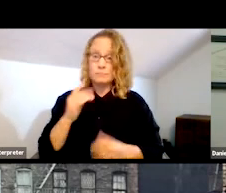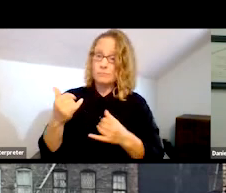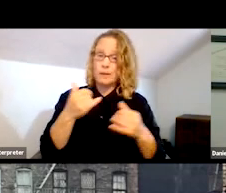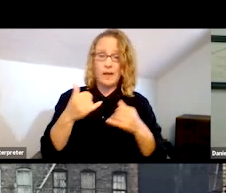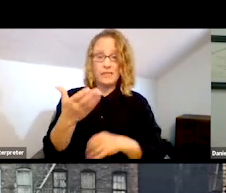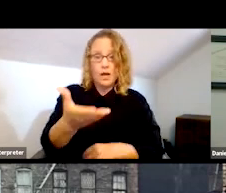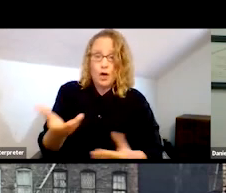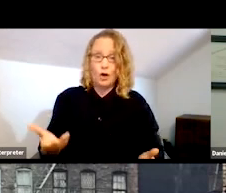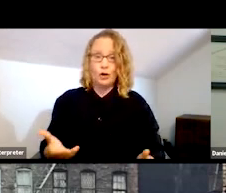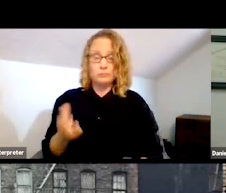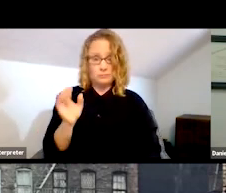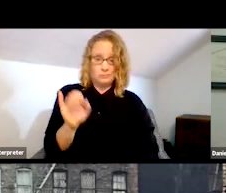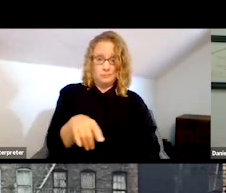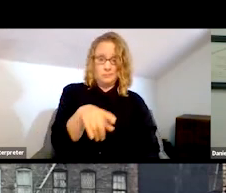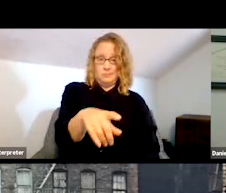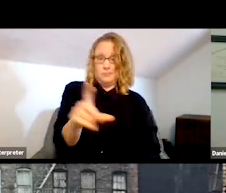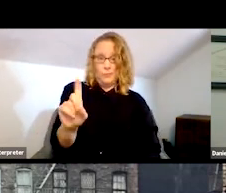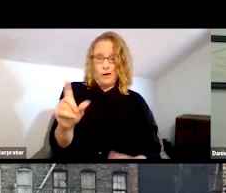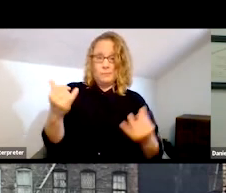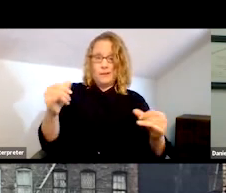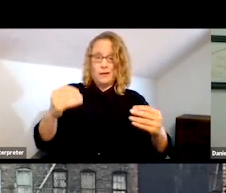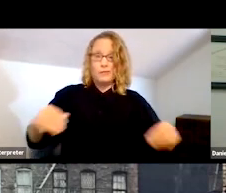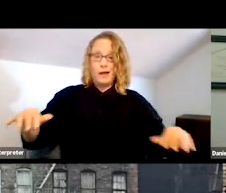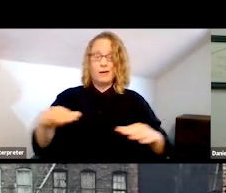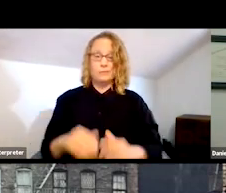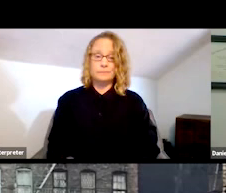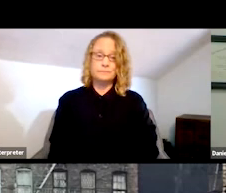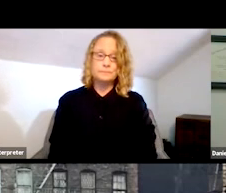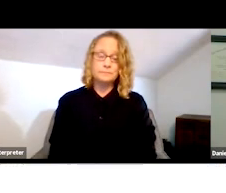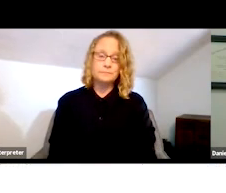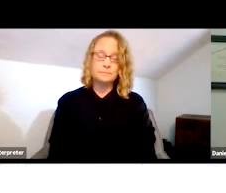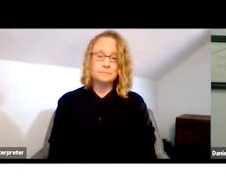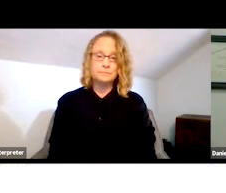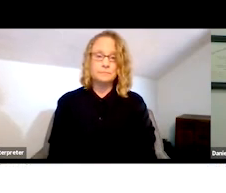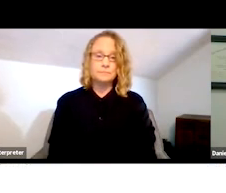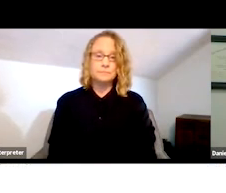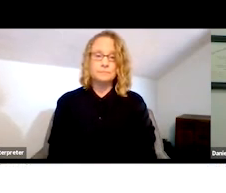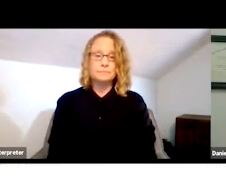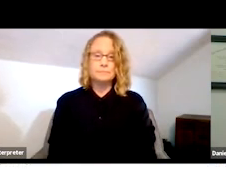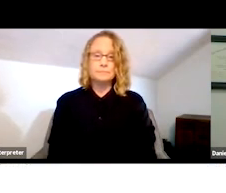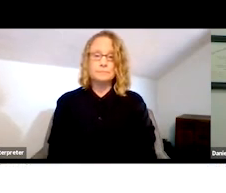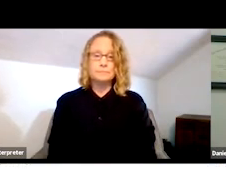to the right side of the slide there, third floor. Our playground was actually where these kids are hanging out there.